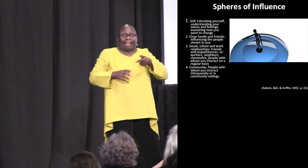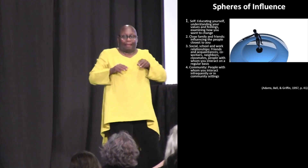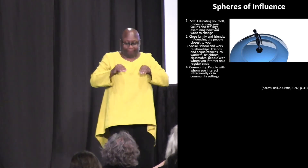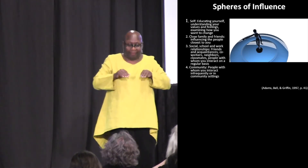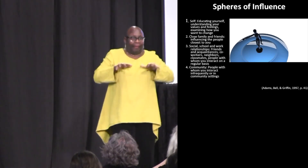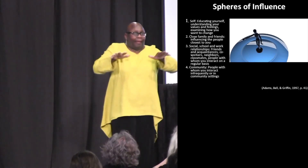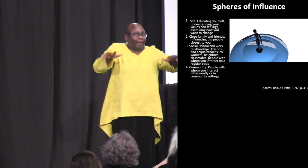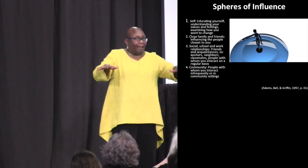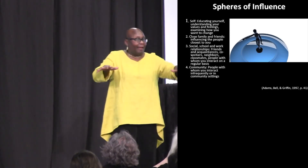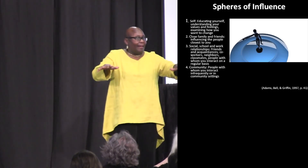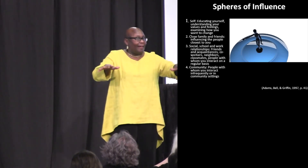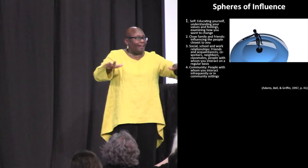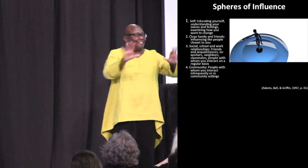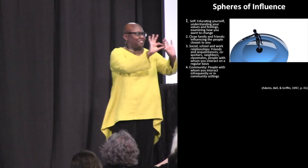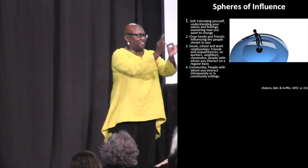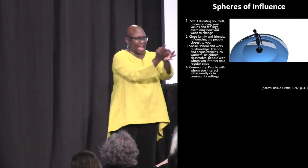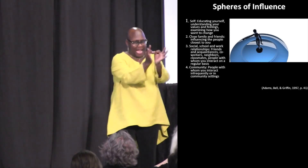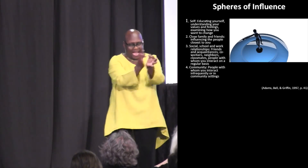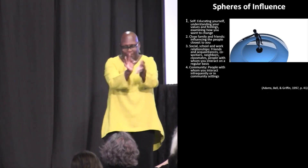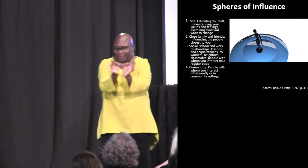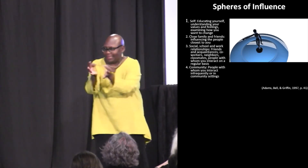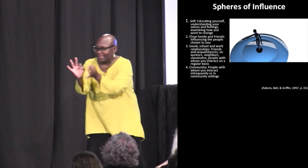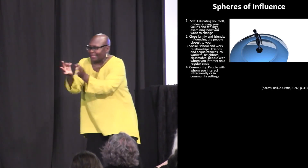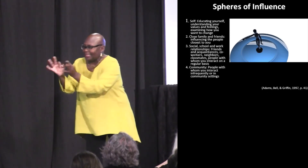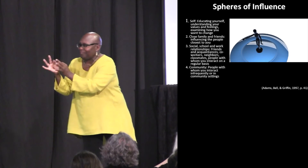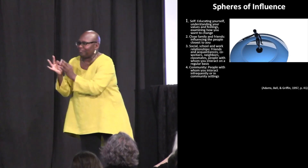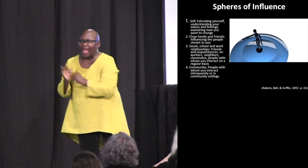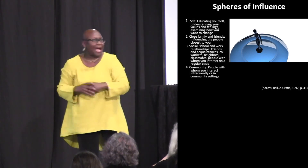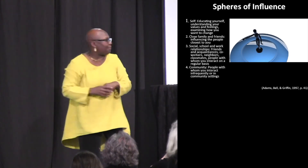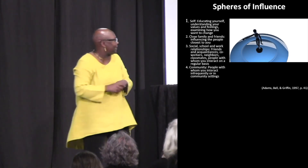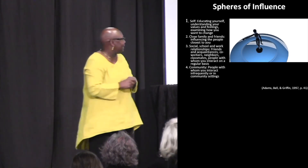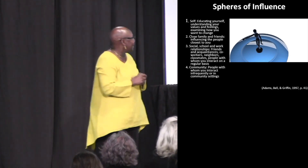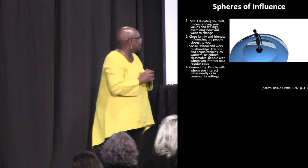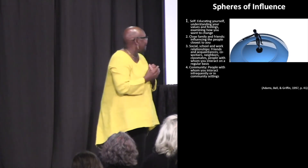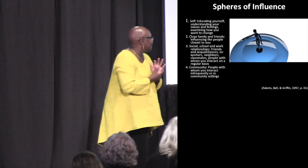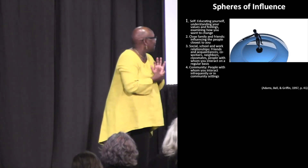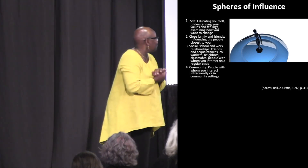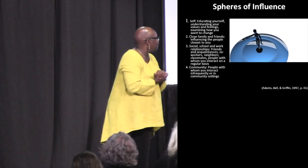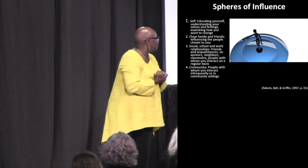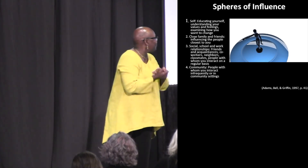Look at yourself. What are your core values? For example, think about